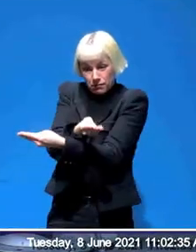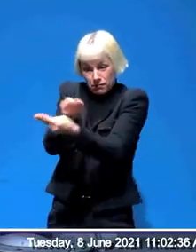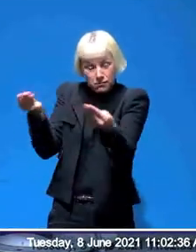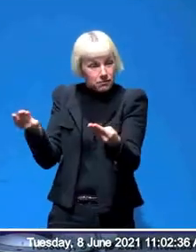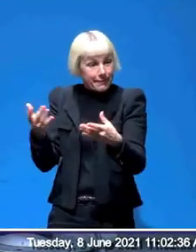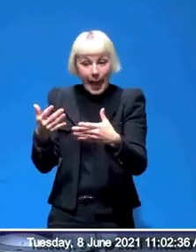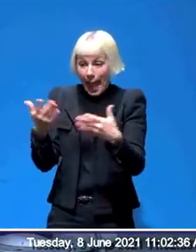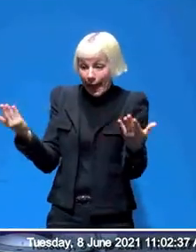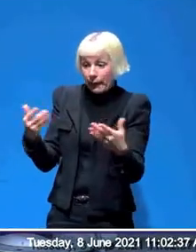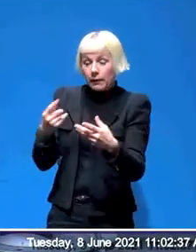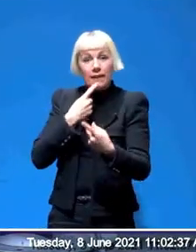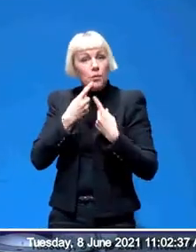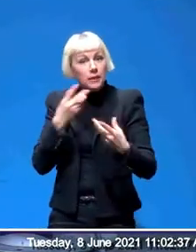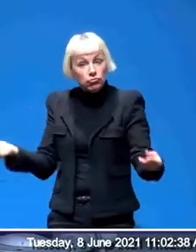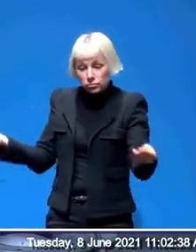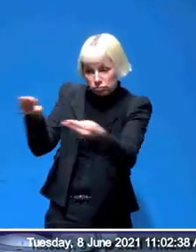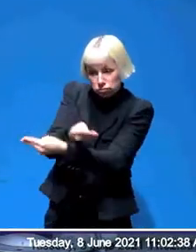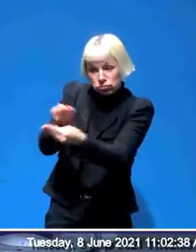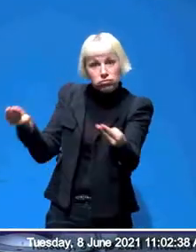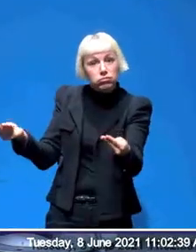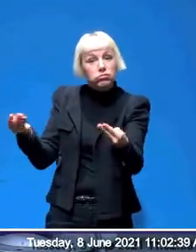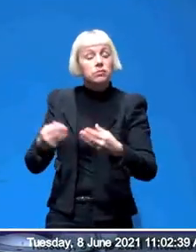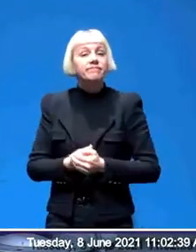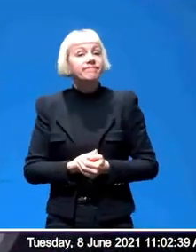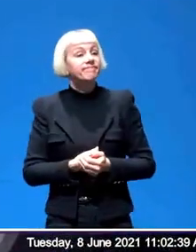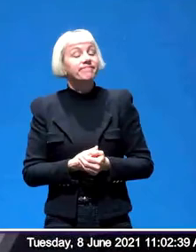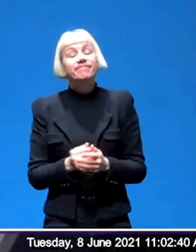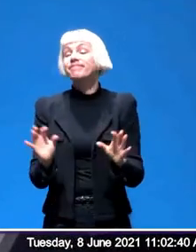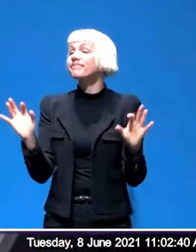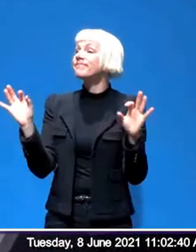between Windamere Park and DHS? No, I don't know about that.